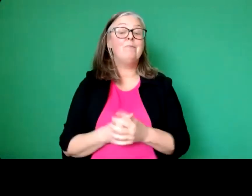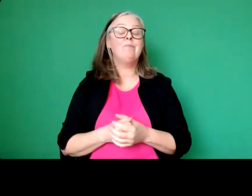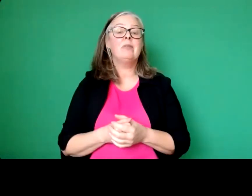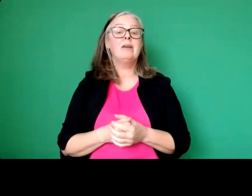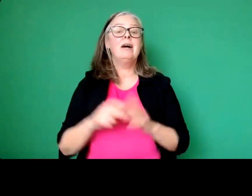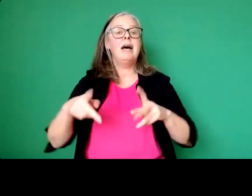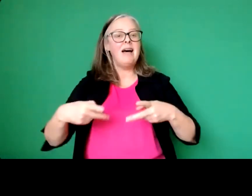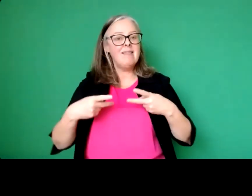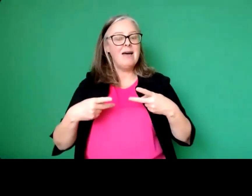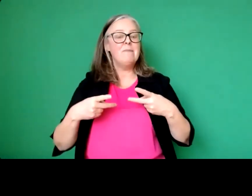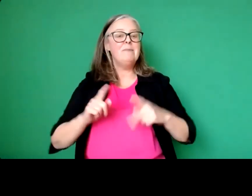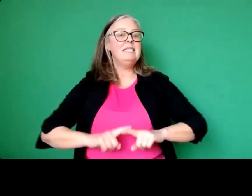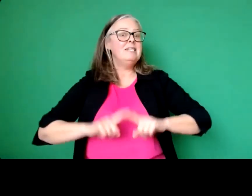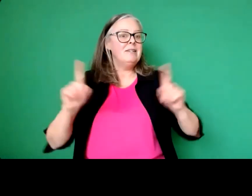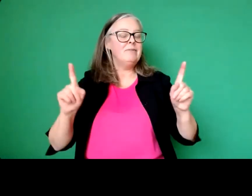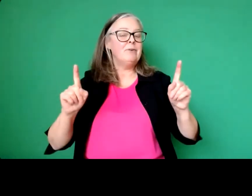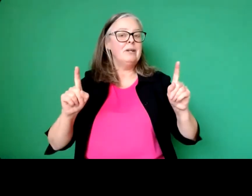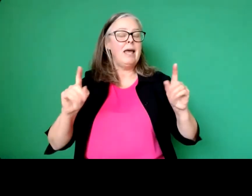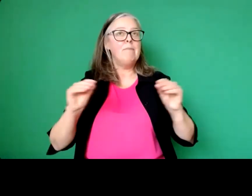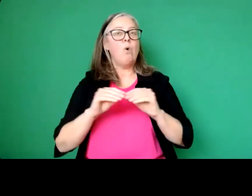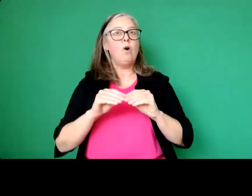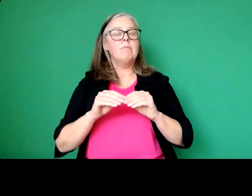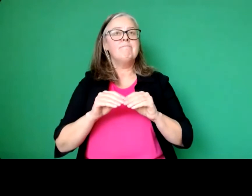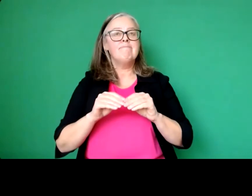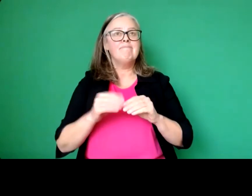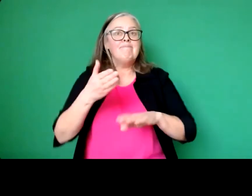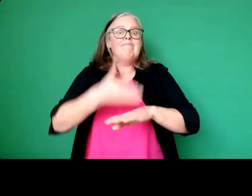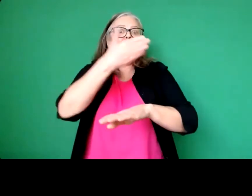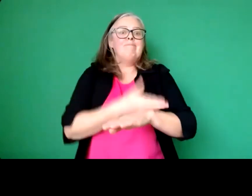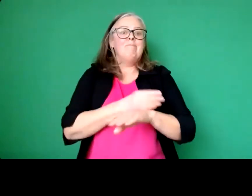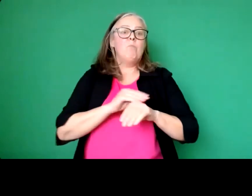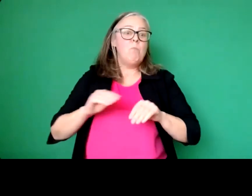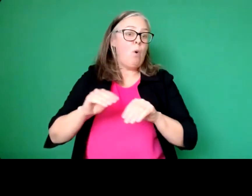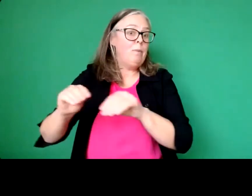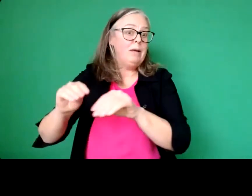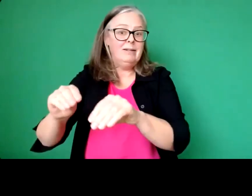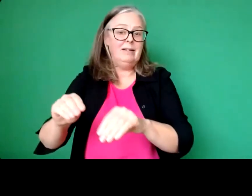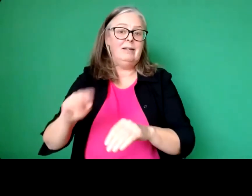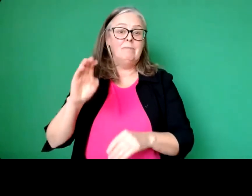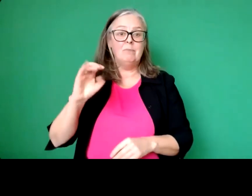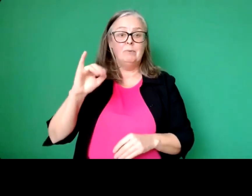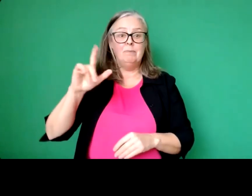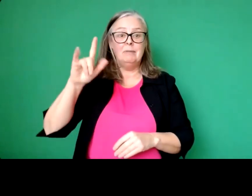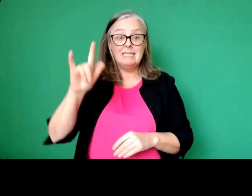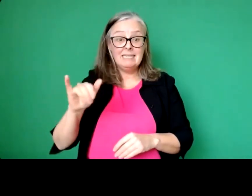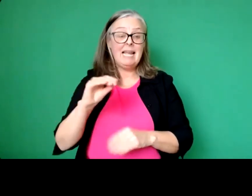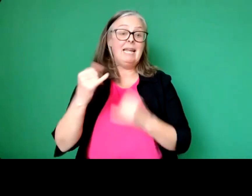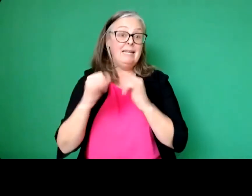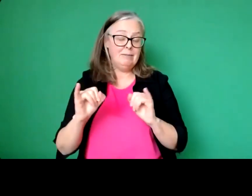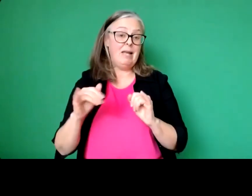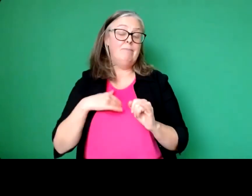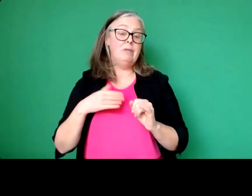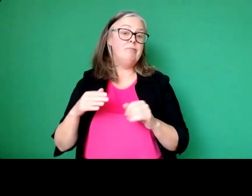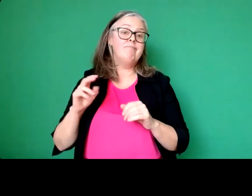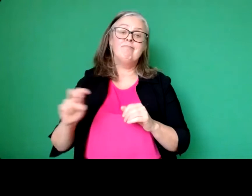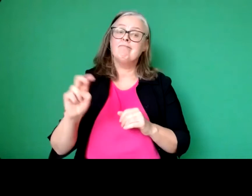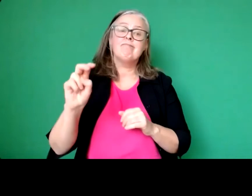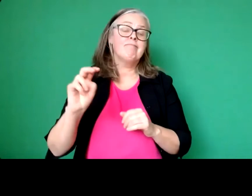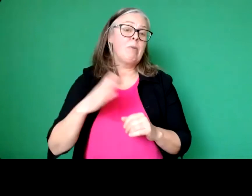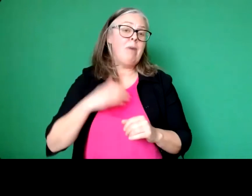enhanced sense of mobility and um independence as i navigated the world now this is not to say that